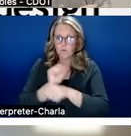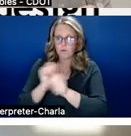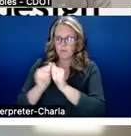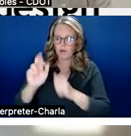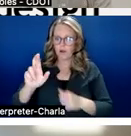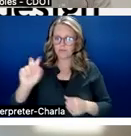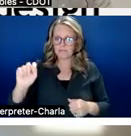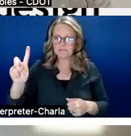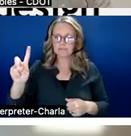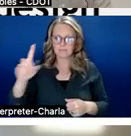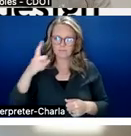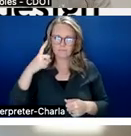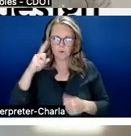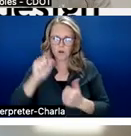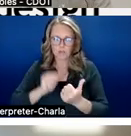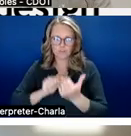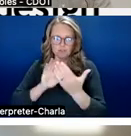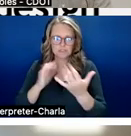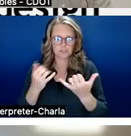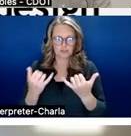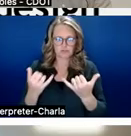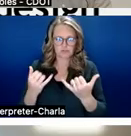to address existing stop locations for the 112